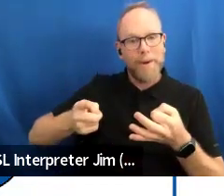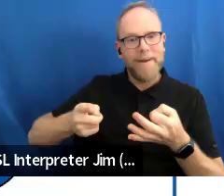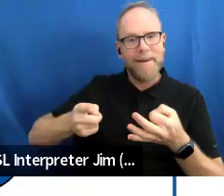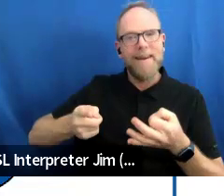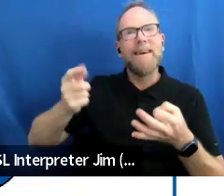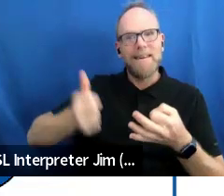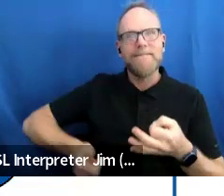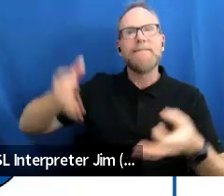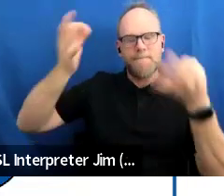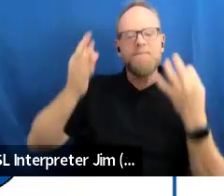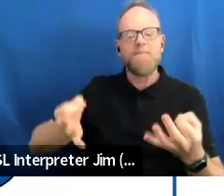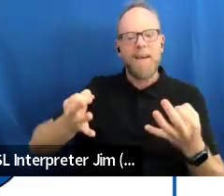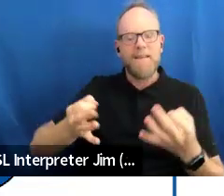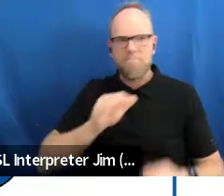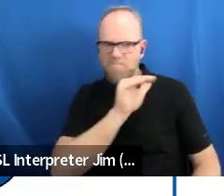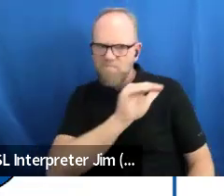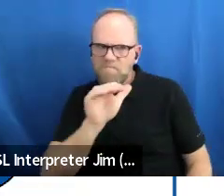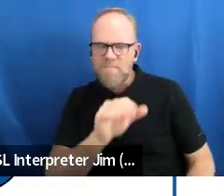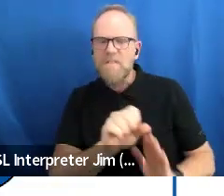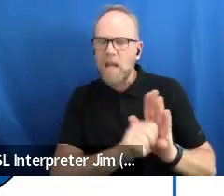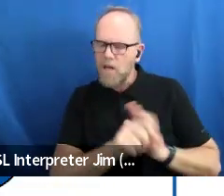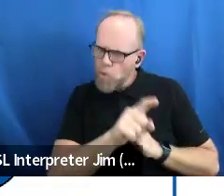you have to develop plans so that people with live in the community.